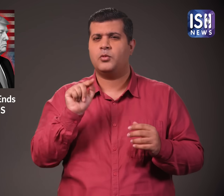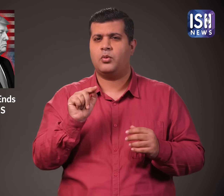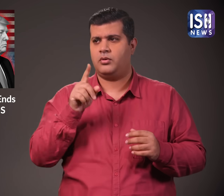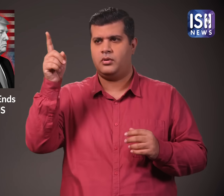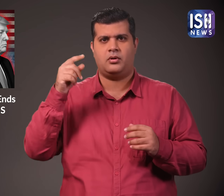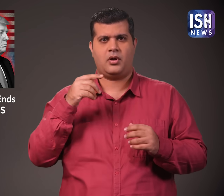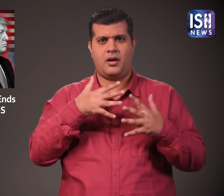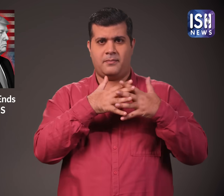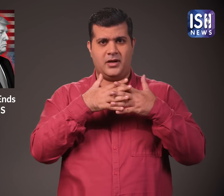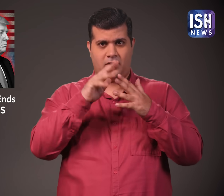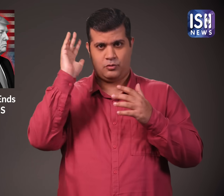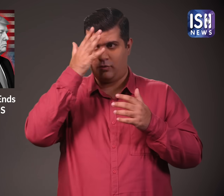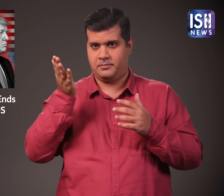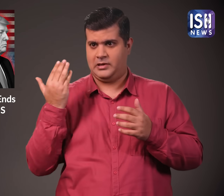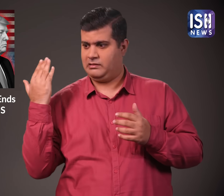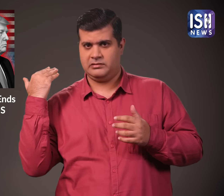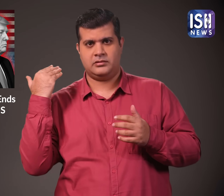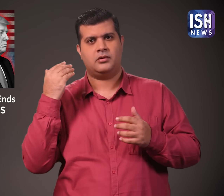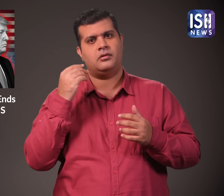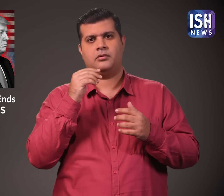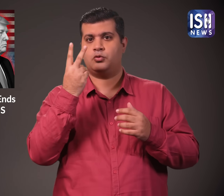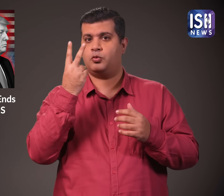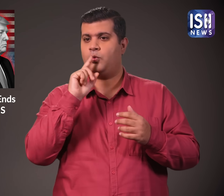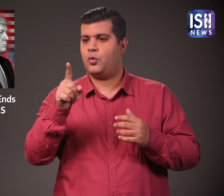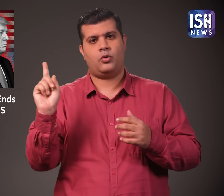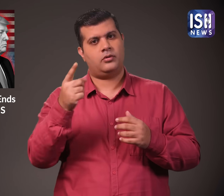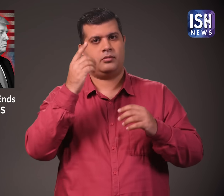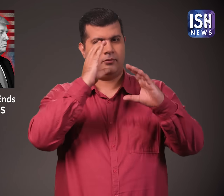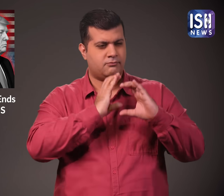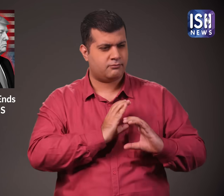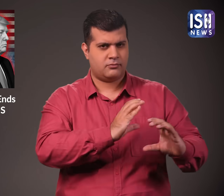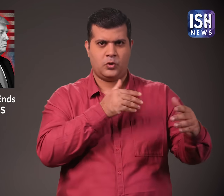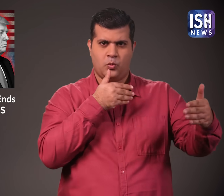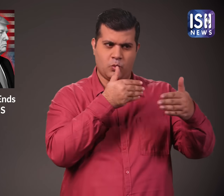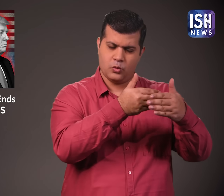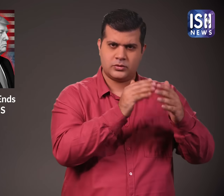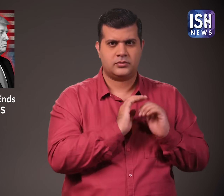It is because Trump has now sent nuclear submarines near Russia,